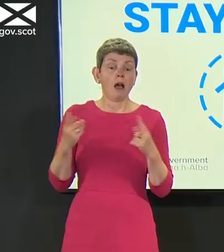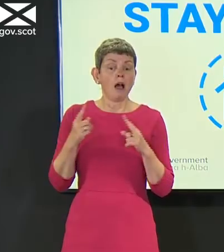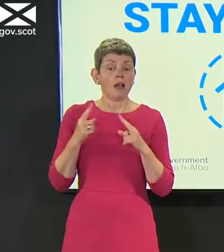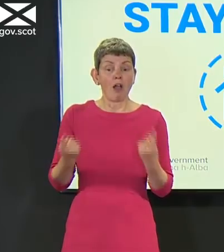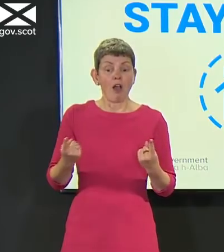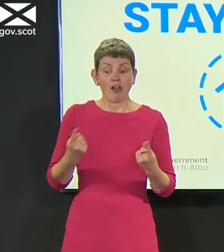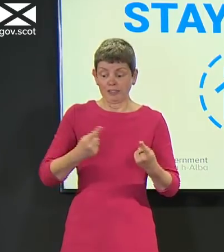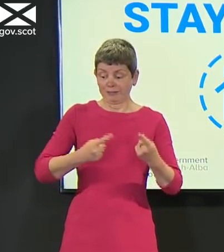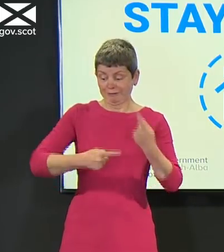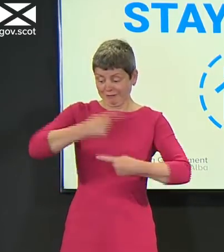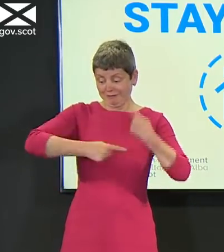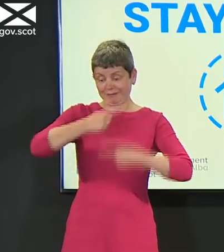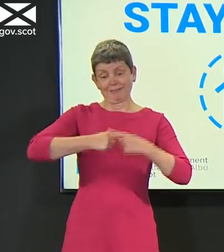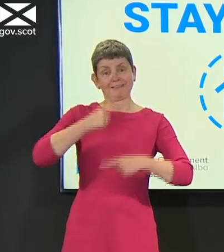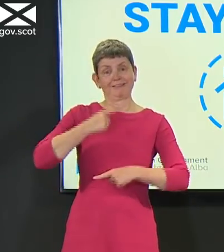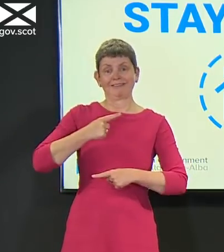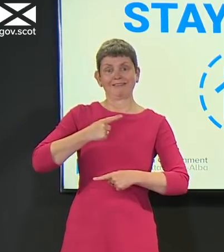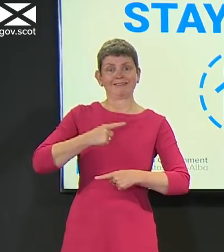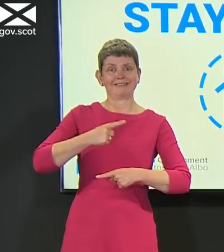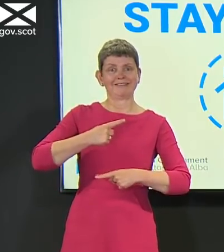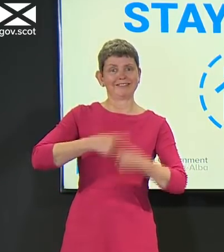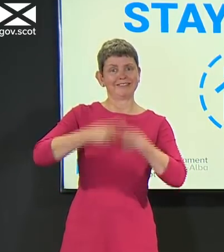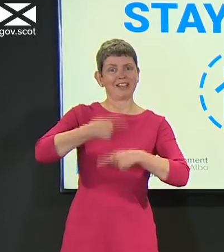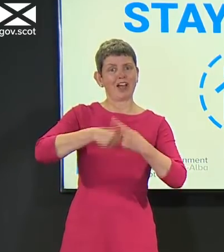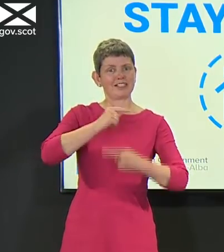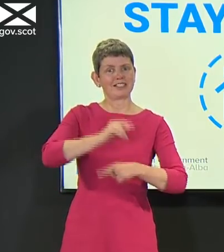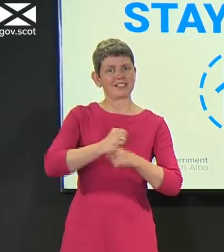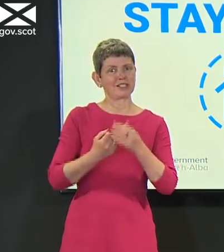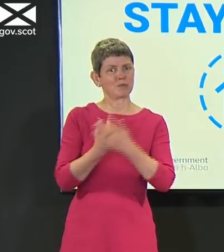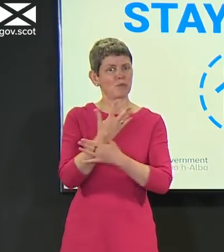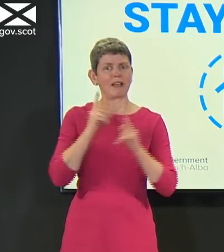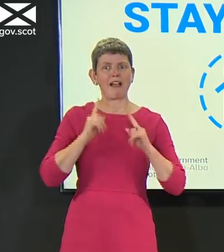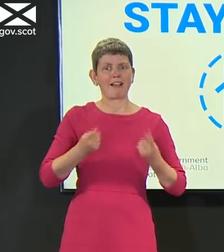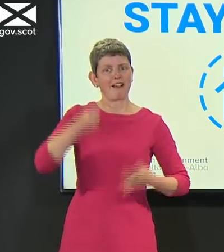we would have got things wrong it's inevitable given what we were dealing with but that doesn't